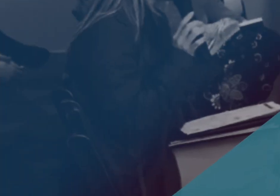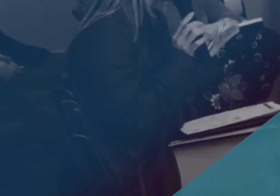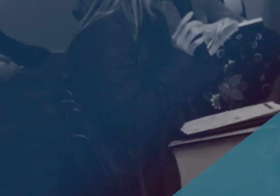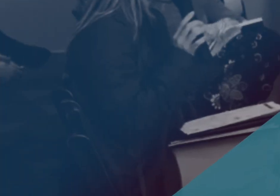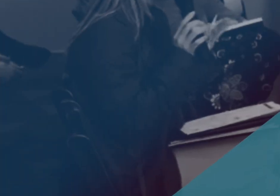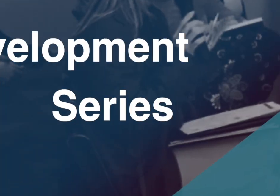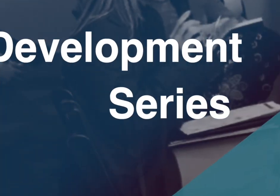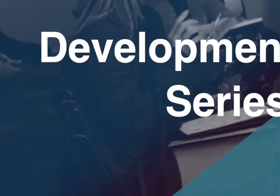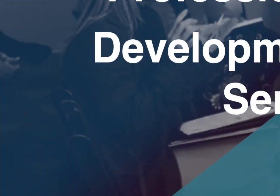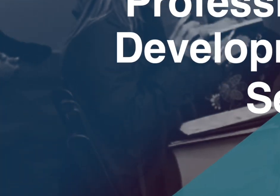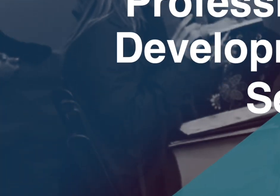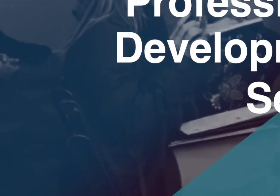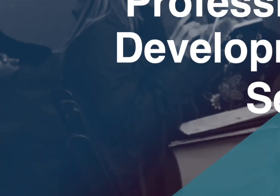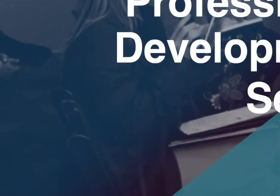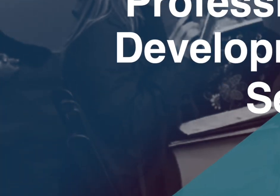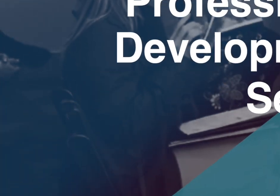Professional Development Series presents,